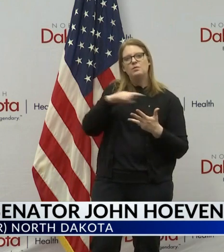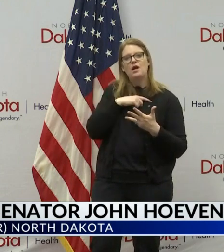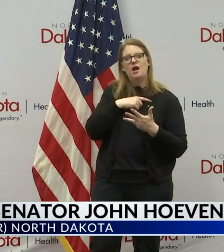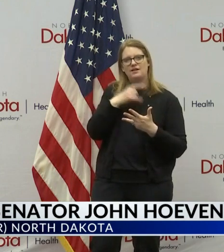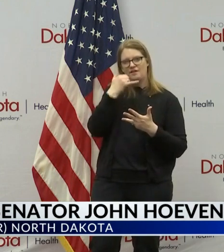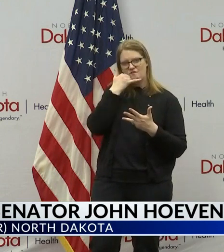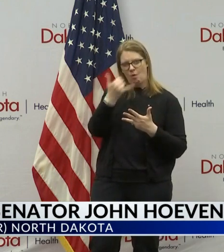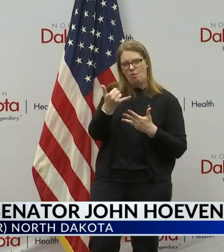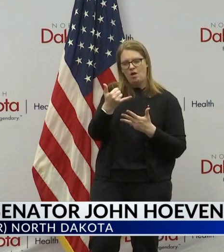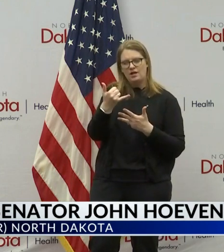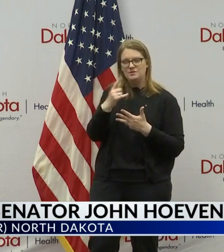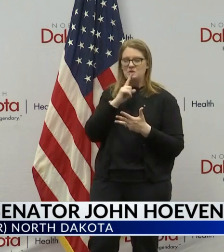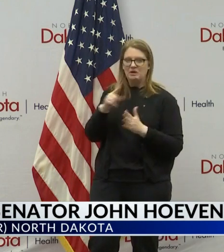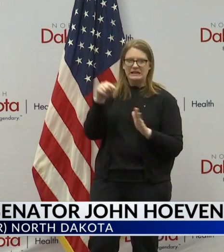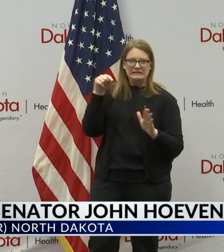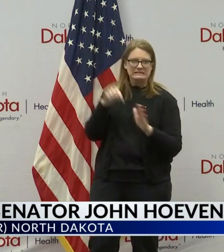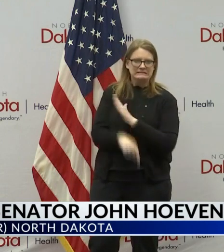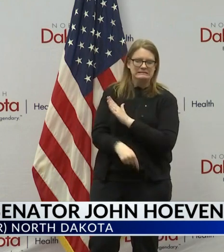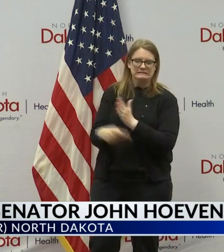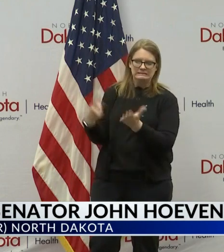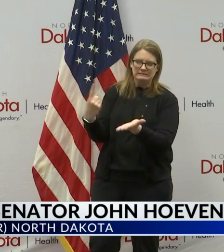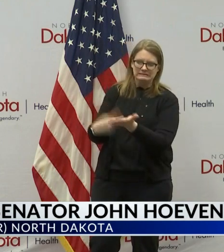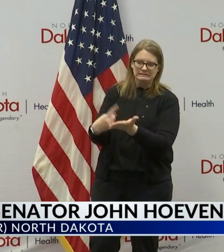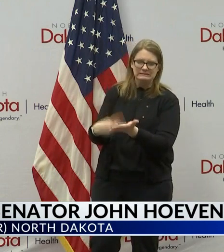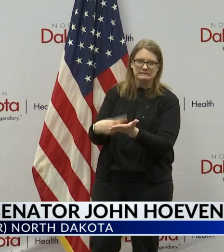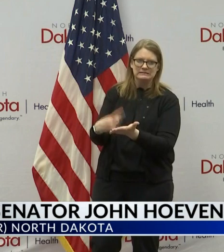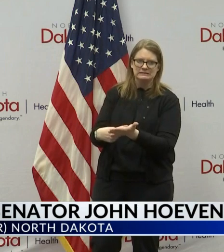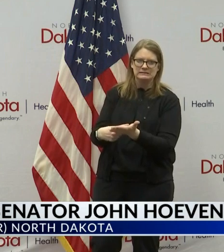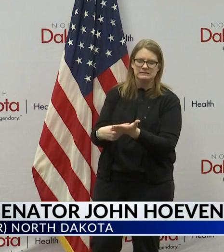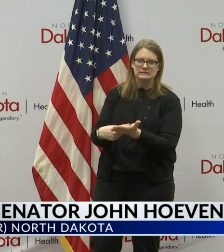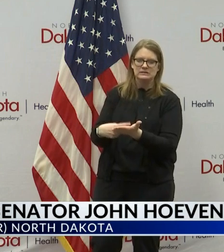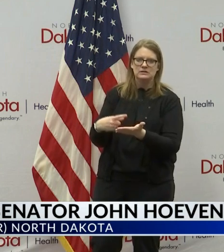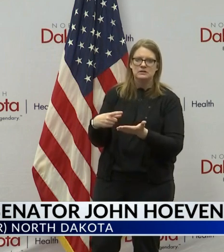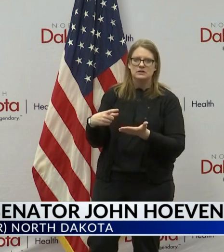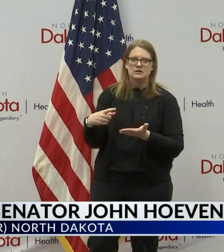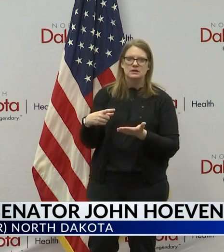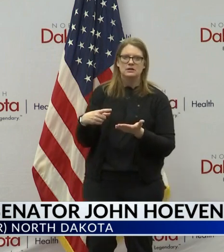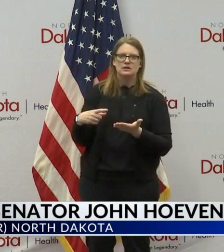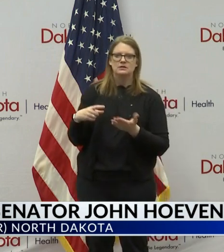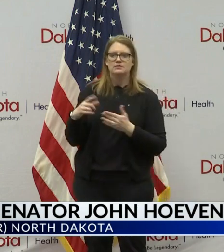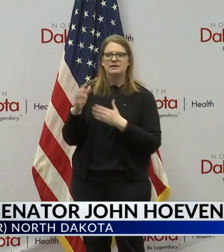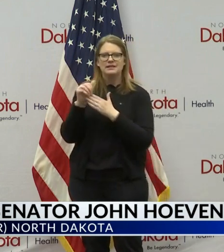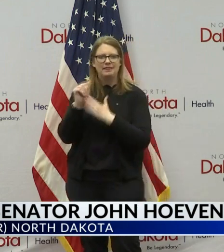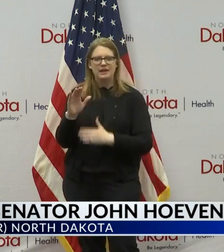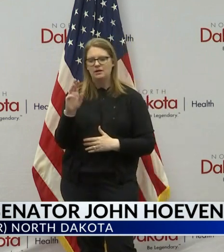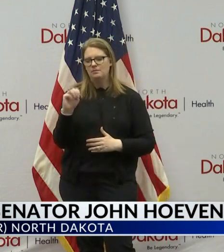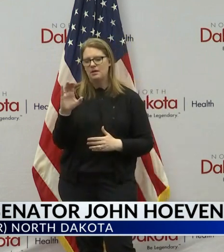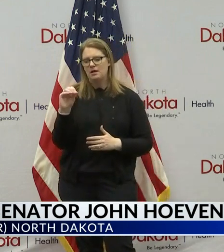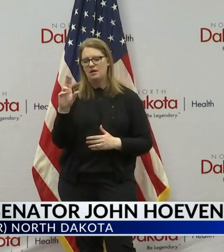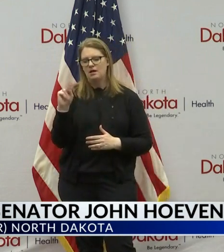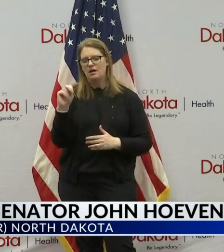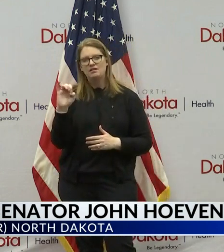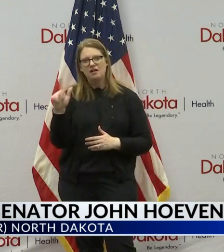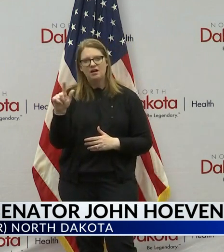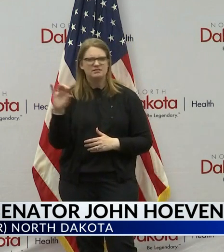LABOR SCALIA ON A STATEWIDE CALL WITH THE GREATER NORTH DAKOTA CHAMBER OF COMMERCE. WE REALLY PRESSED THIS ISSUE AND NOT JUST WITH THE ADMINISTRATION, BUT WITH